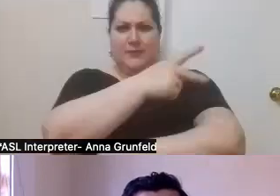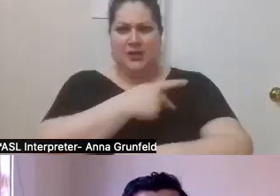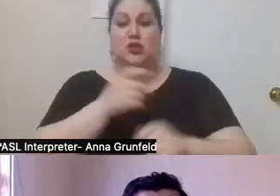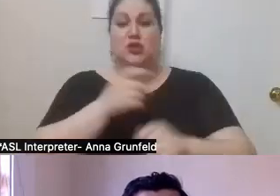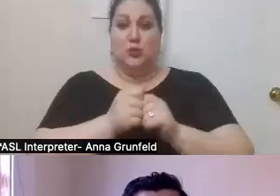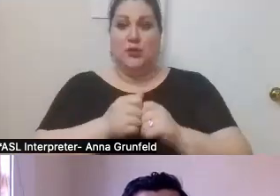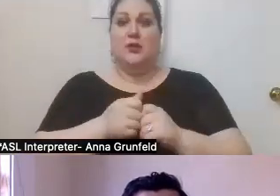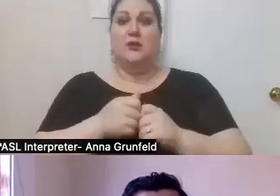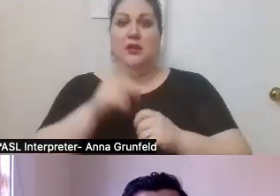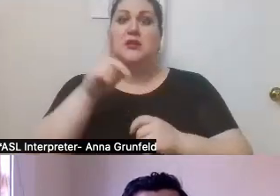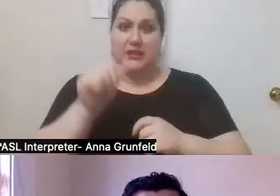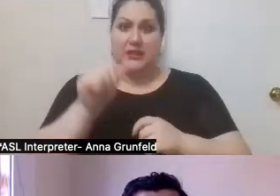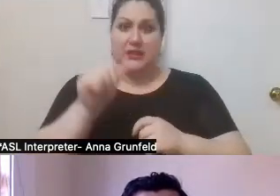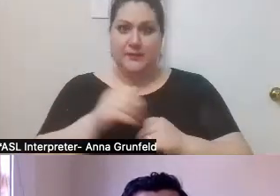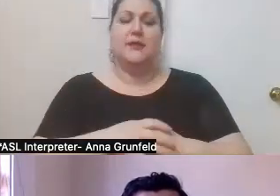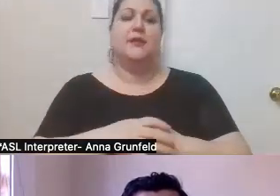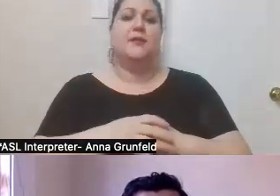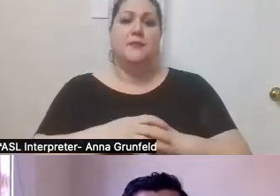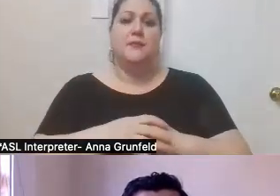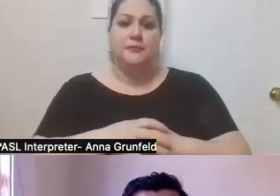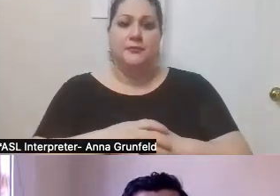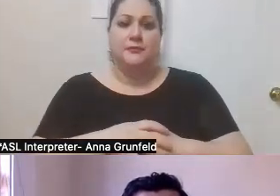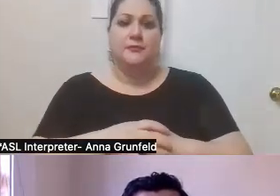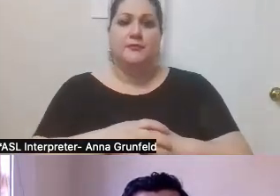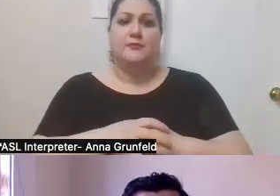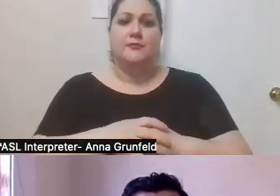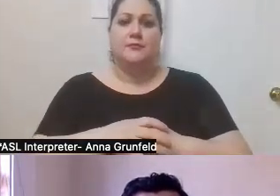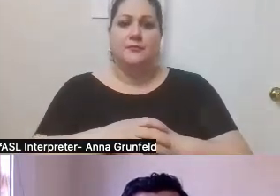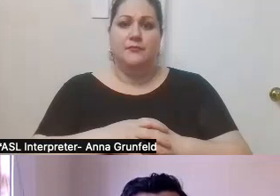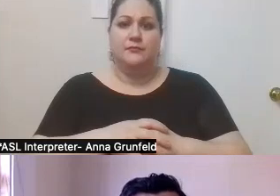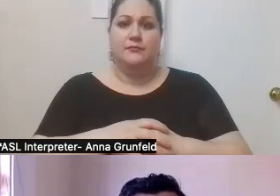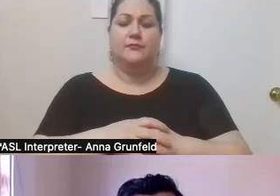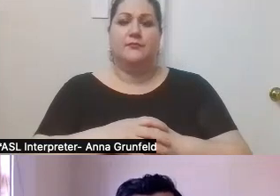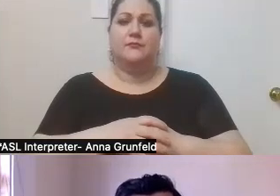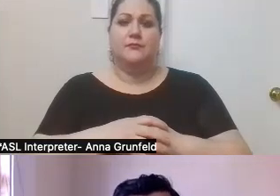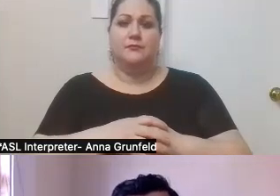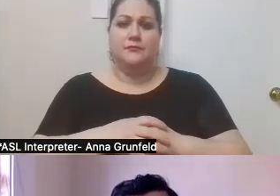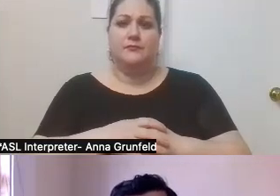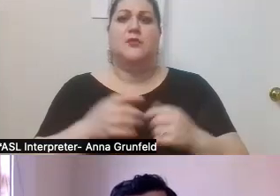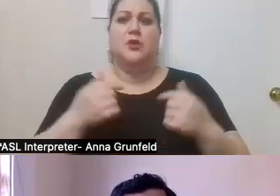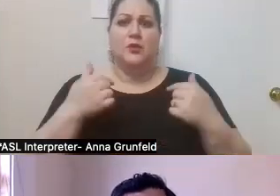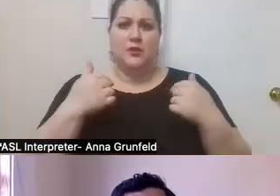Prolonged states of what's called anterograde amnesia follow severe TBI’s.